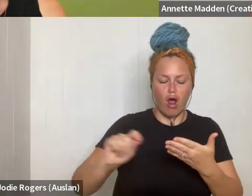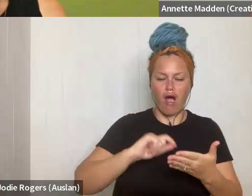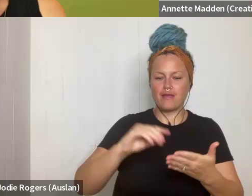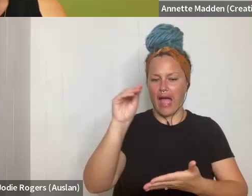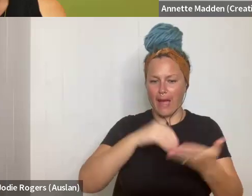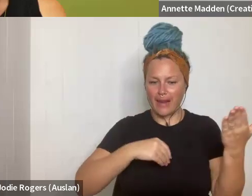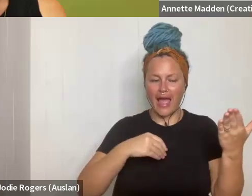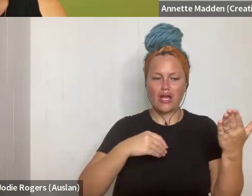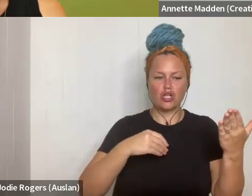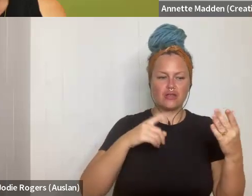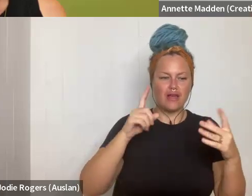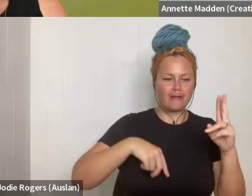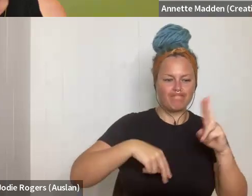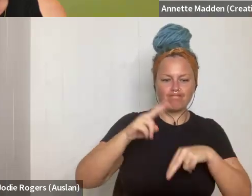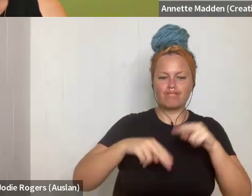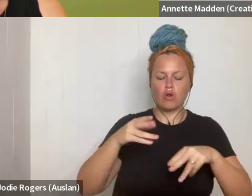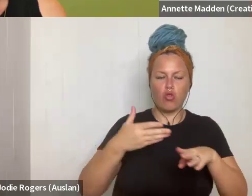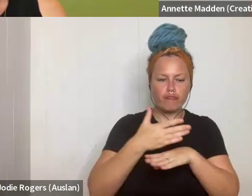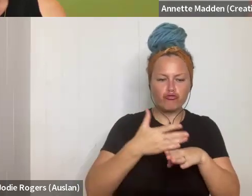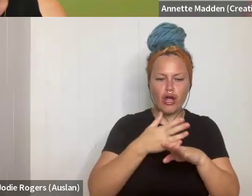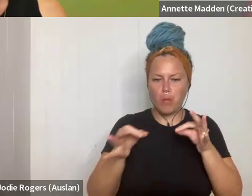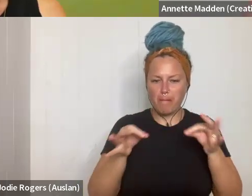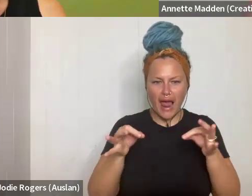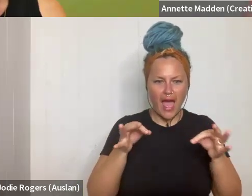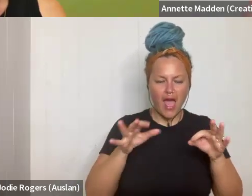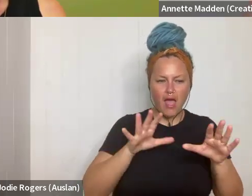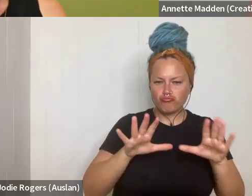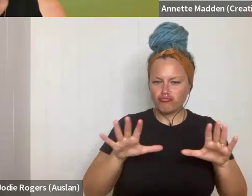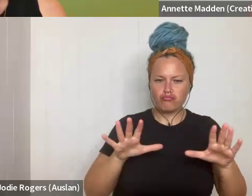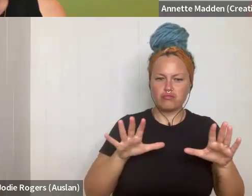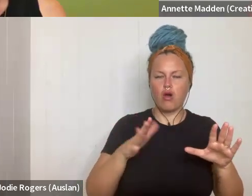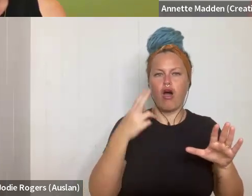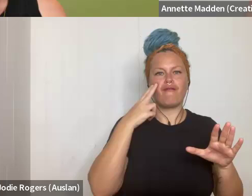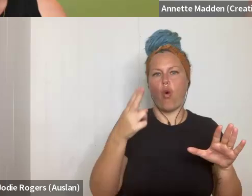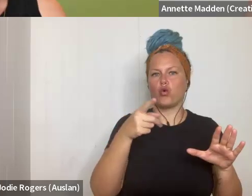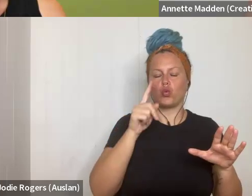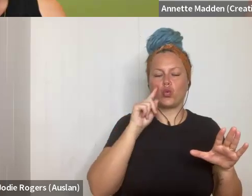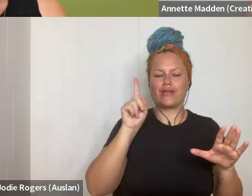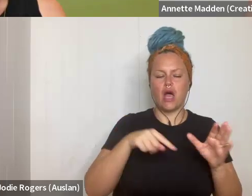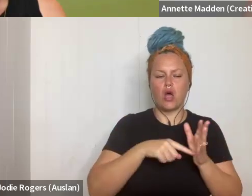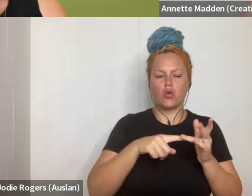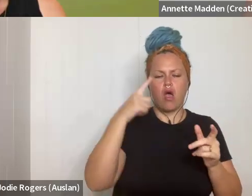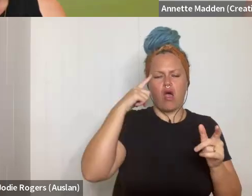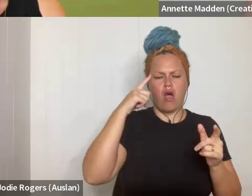this point? Like you said, as you embark on starting to actually